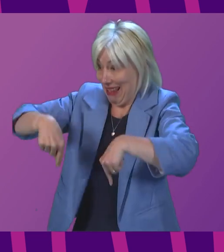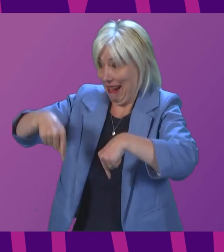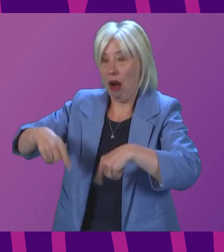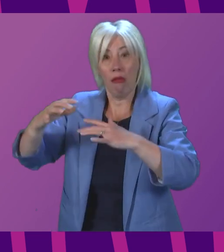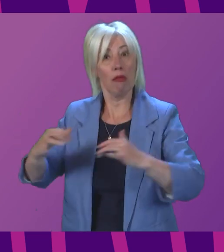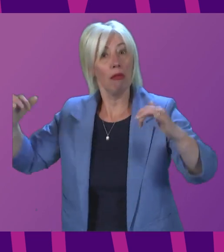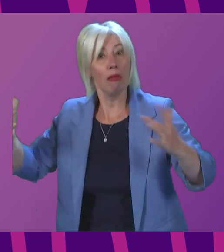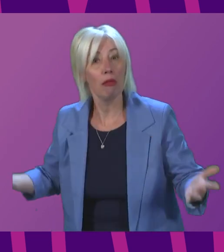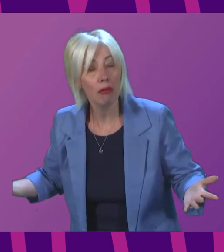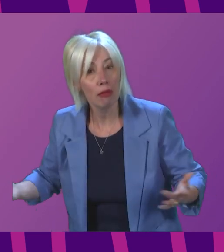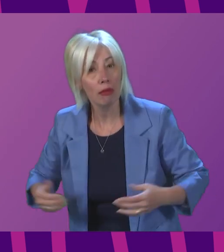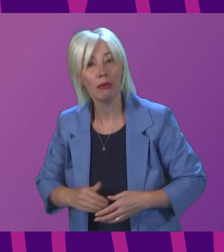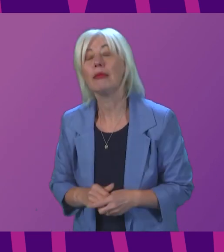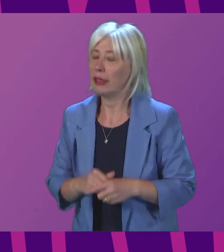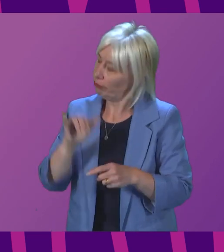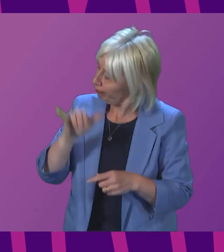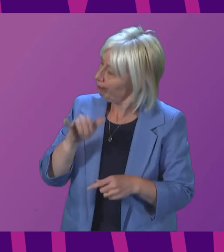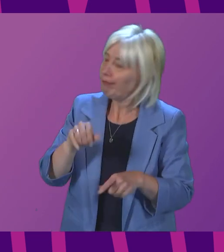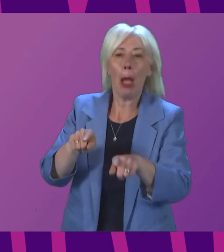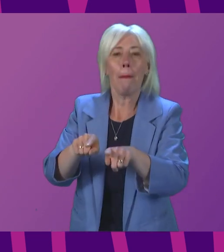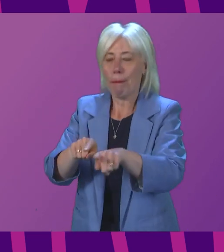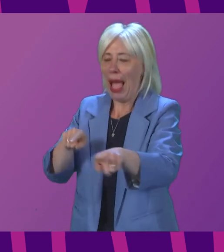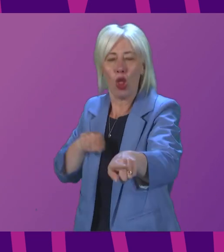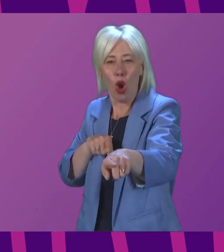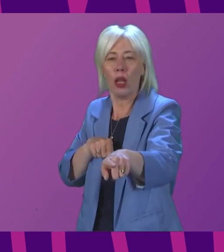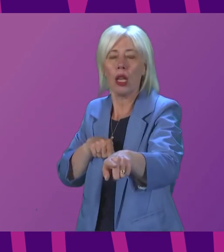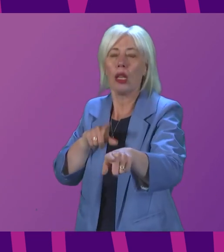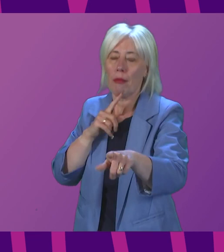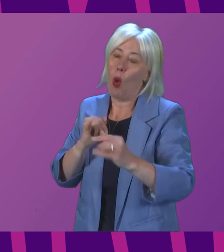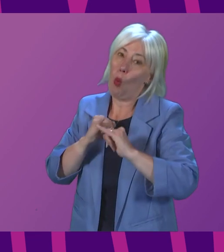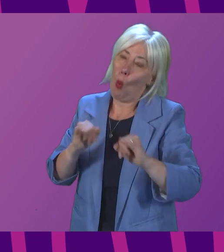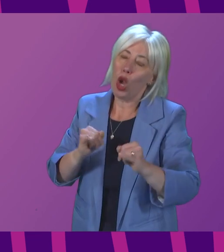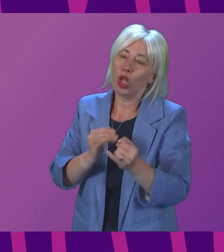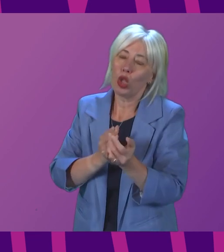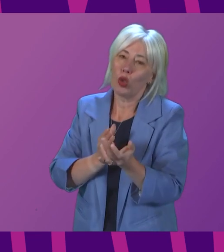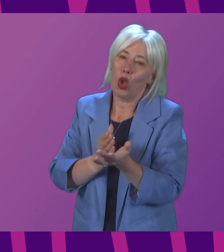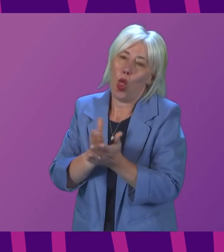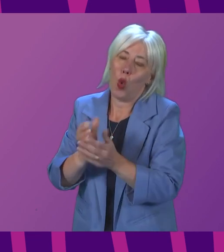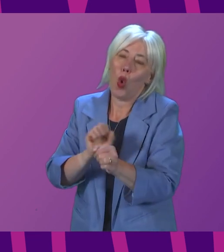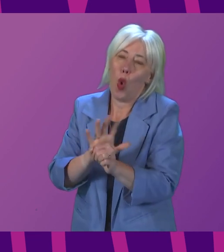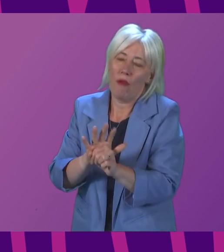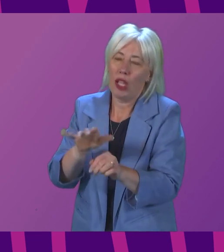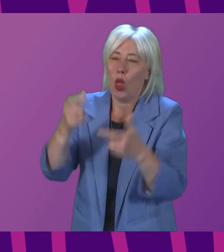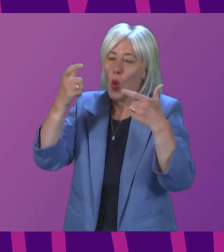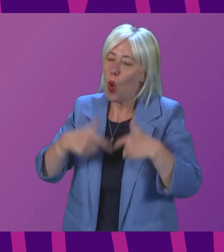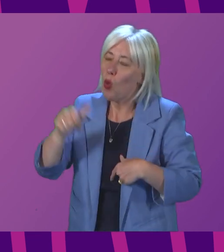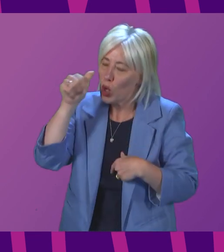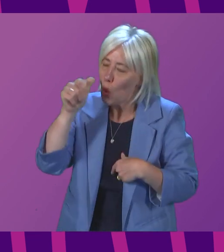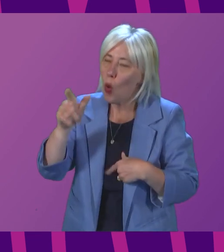There is a serious backlog in our court service that is caused, and has certainly been exacerbated, by Covid.